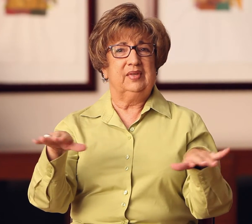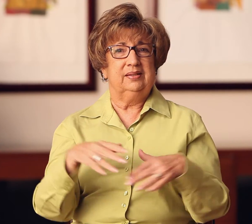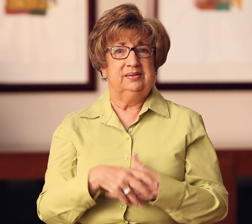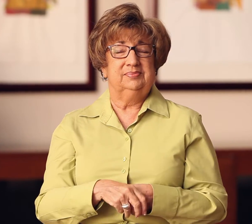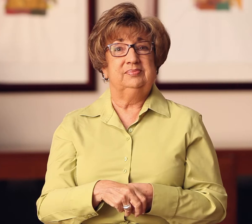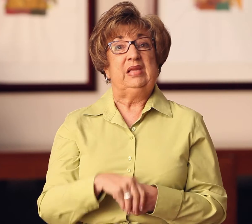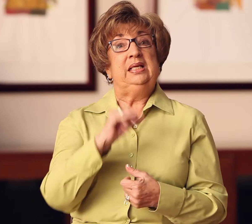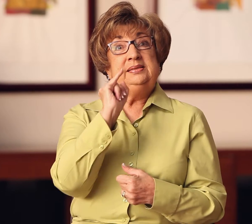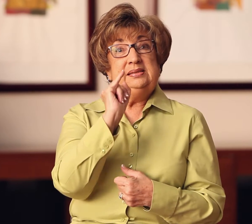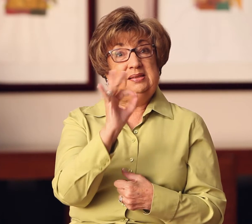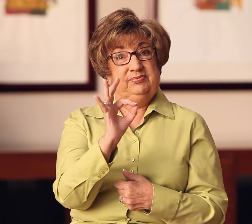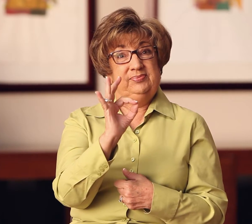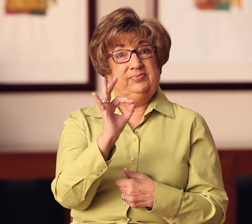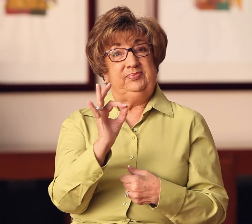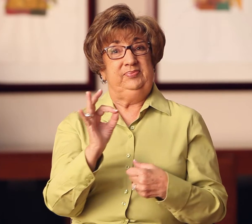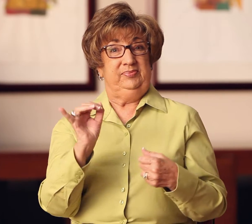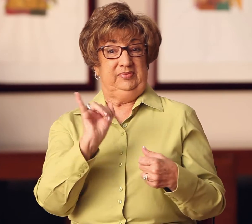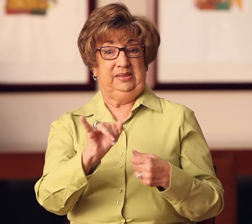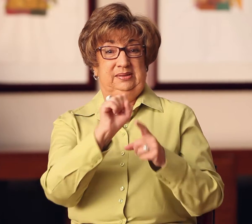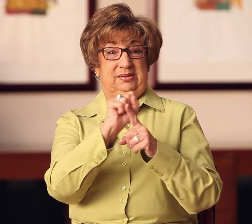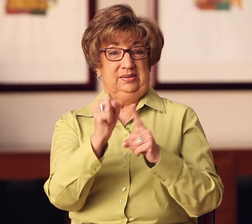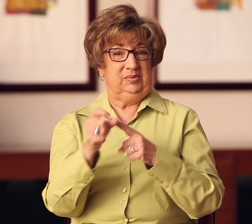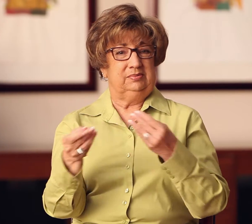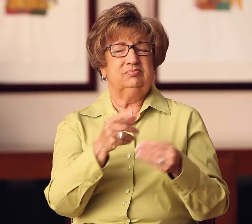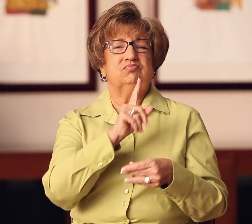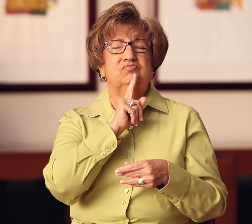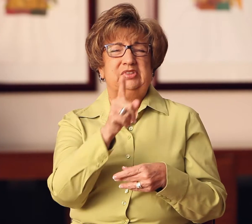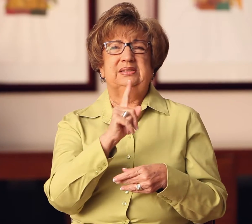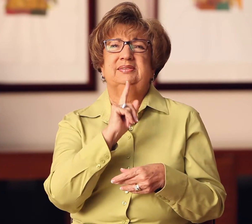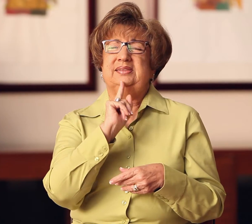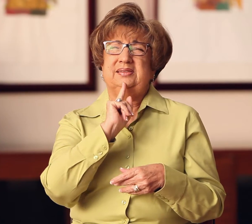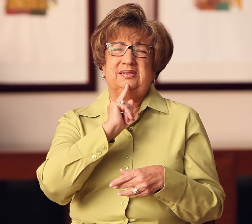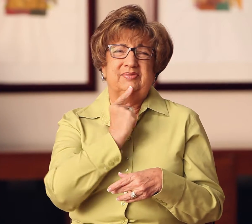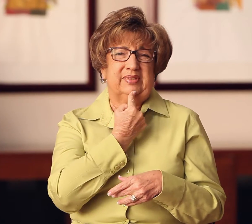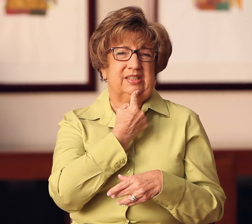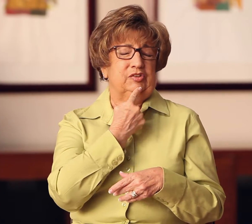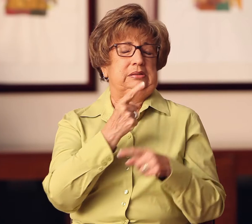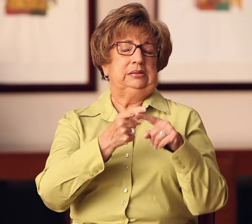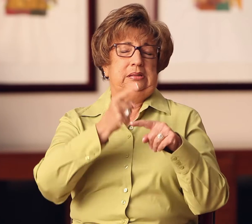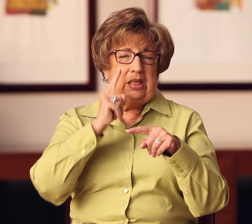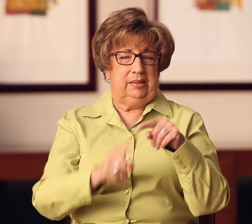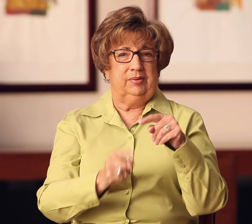If a situation comes into mediation that is really serious, and can't be resolved, then